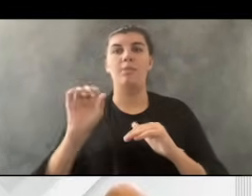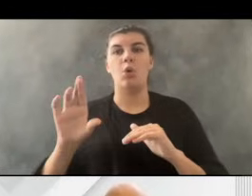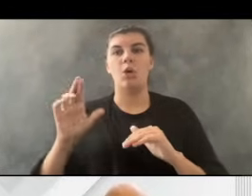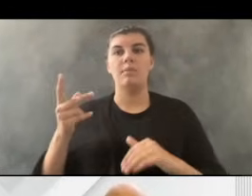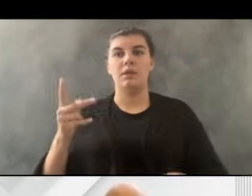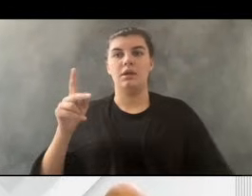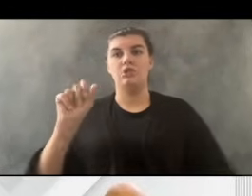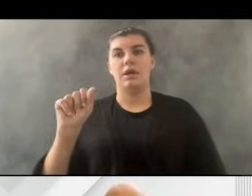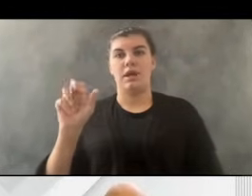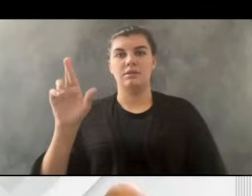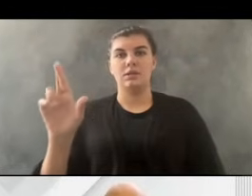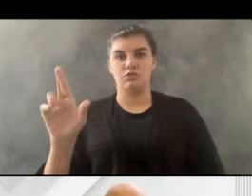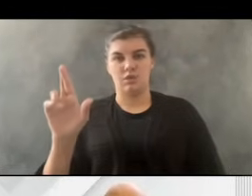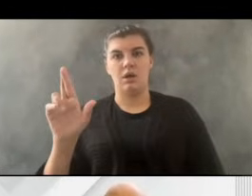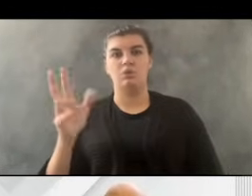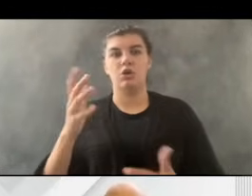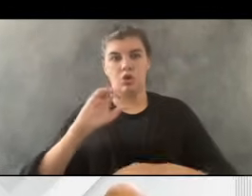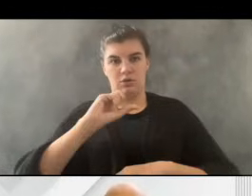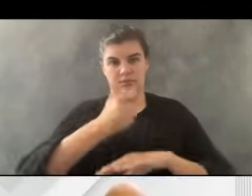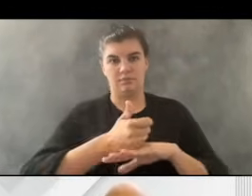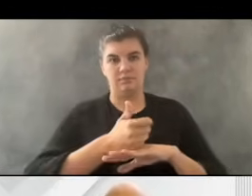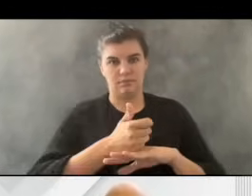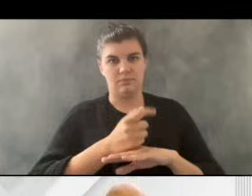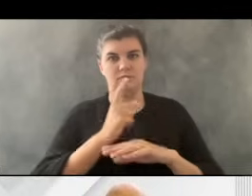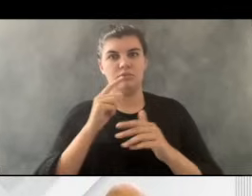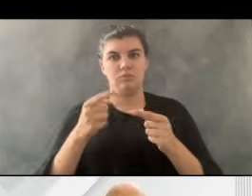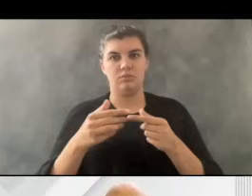the grade established for the adjacent street, because it's still one of the requirements in